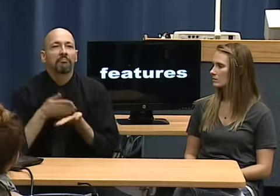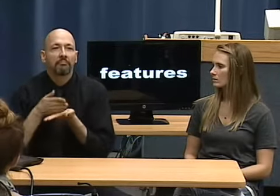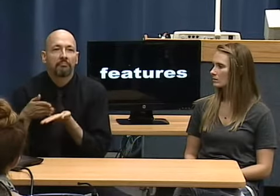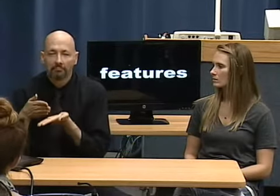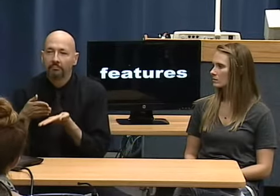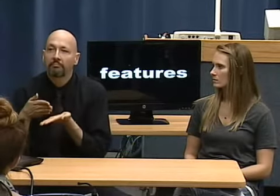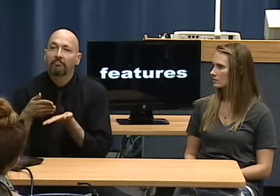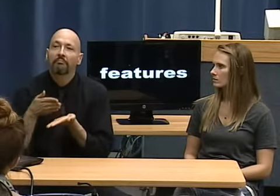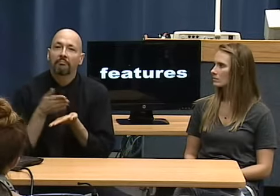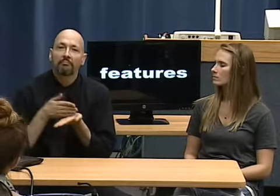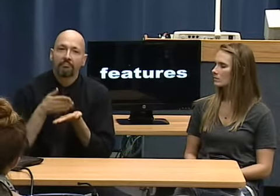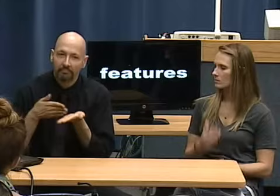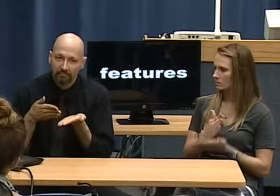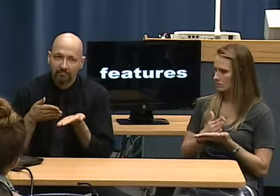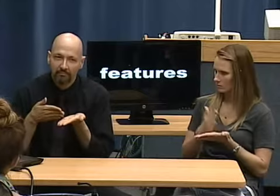Parts.